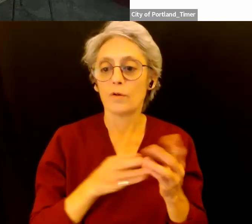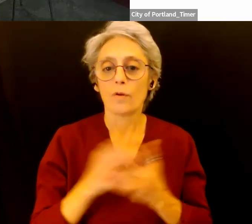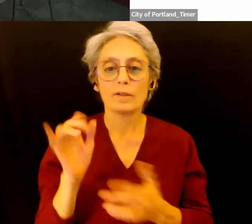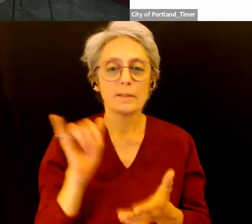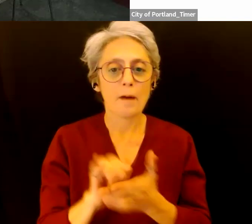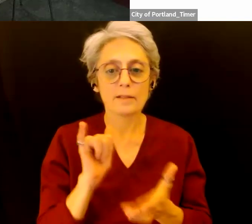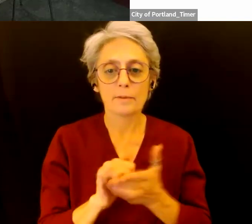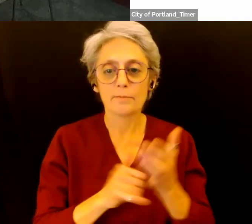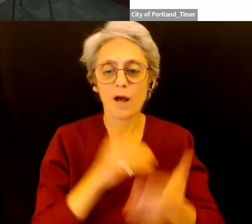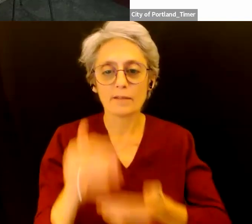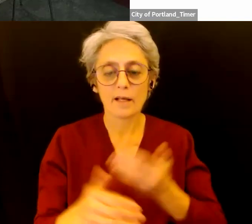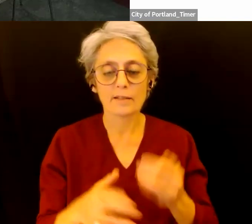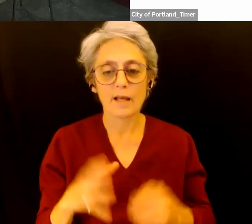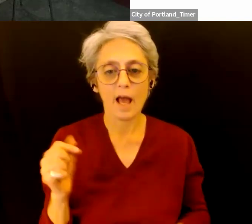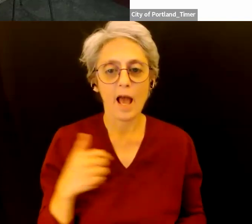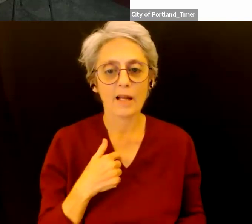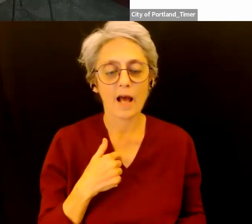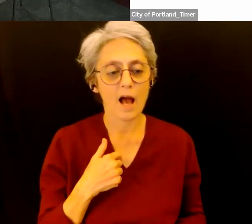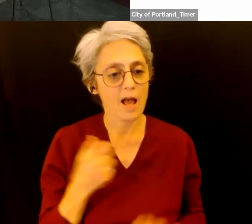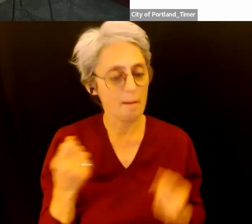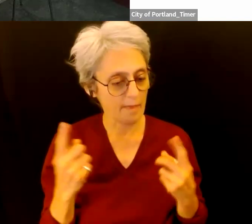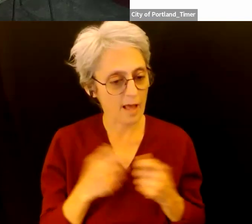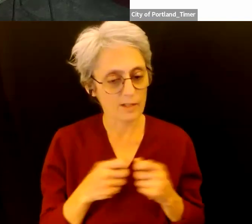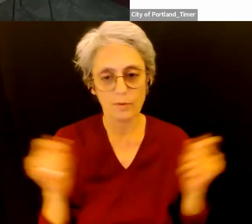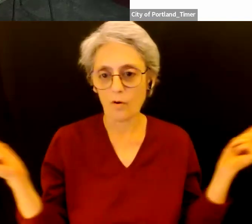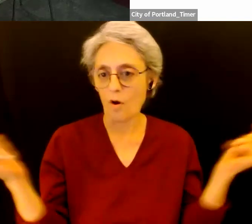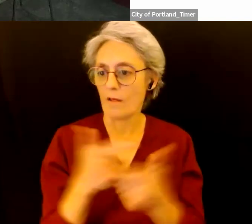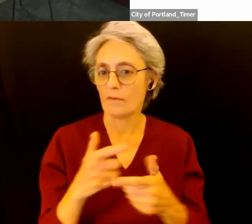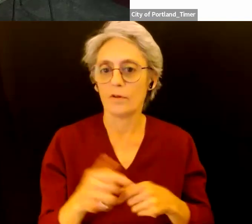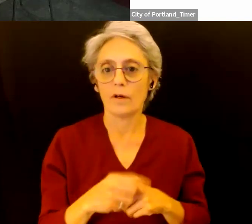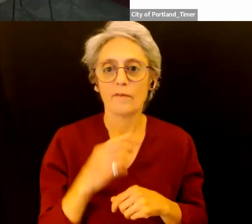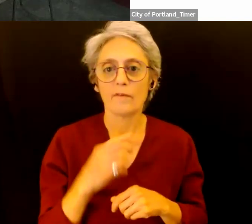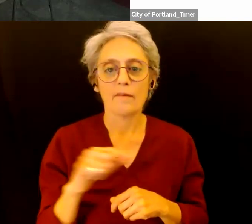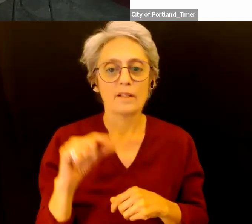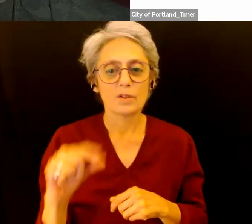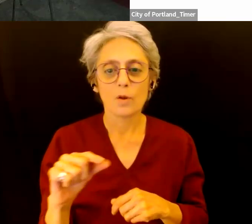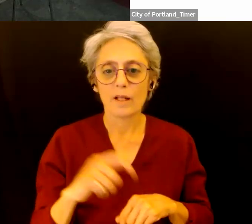And I empathize with you all for having so little time to make such big decisions.